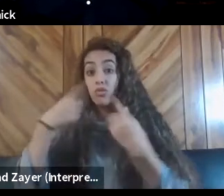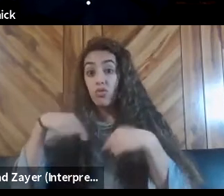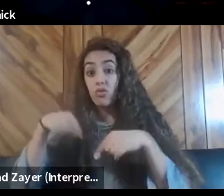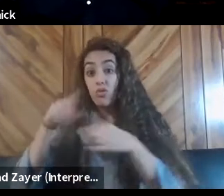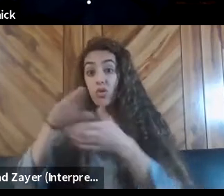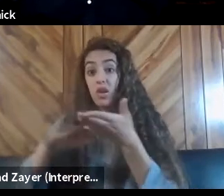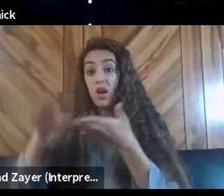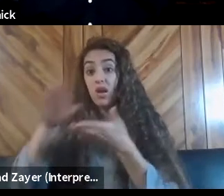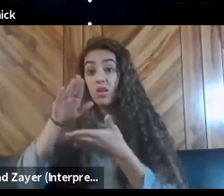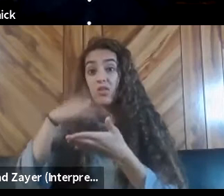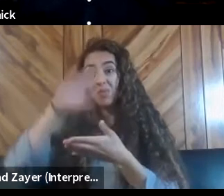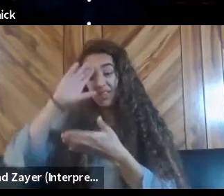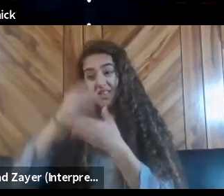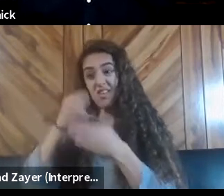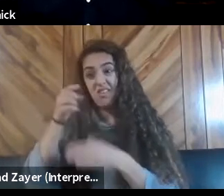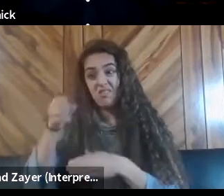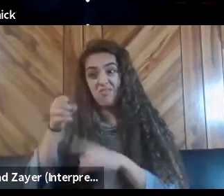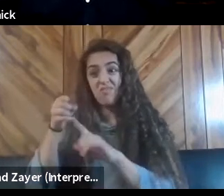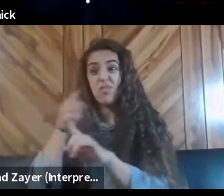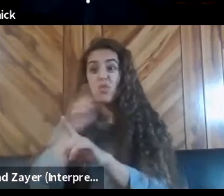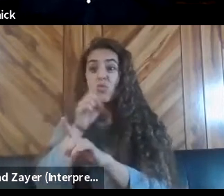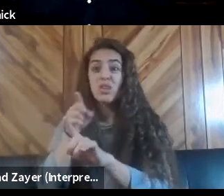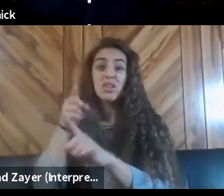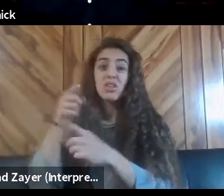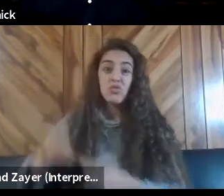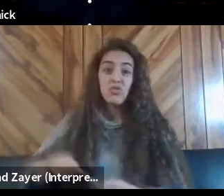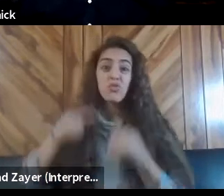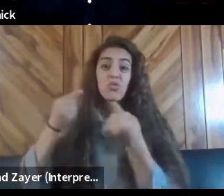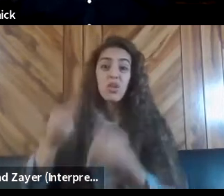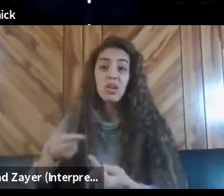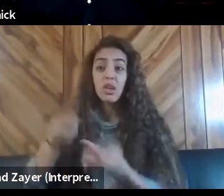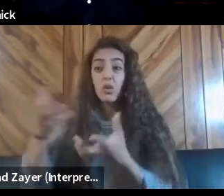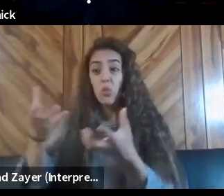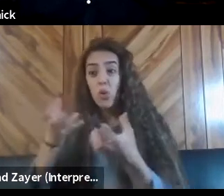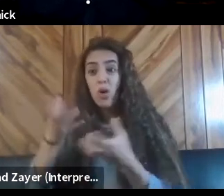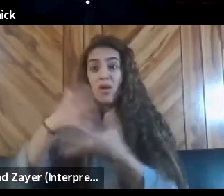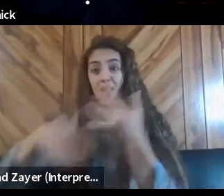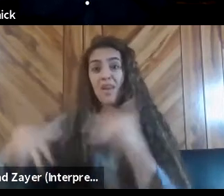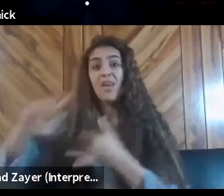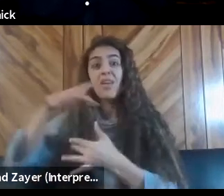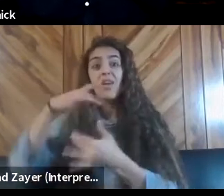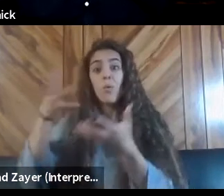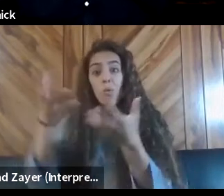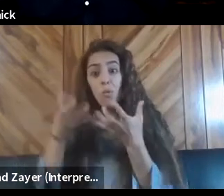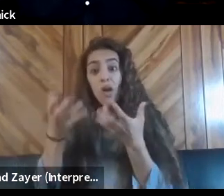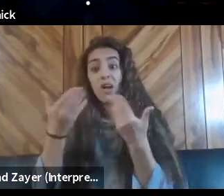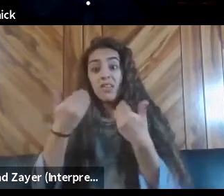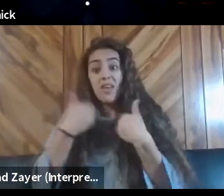hang out, he wanted to have the college experience, that's what he talked about all the time, he wants to have the college